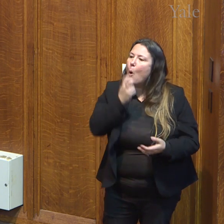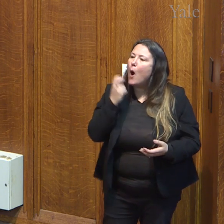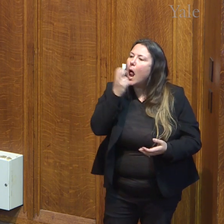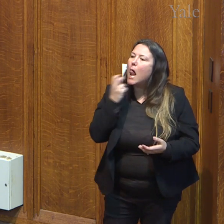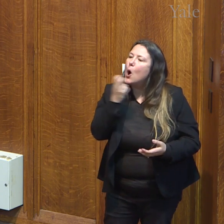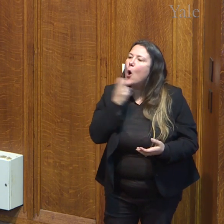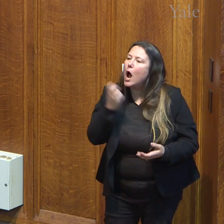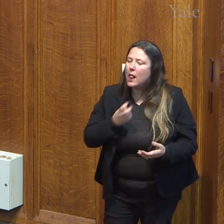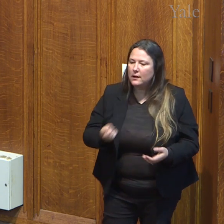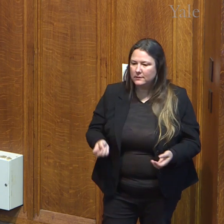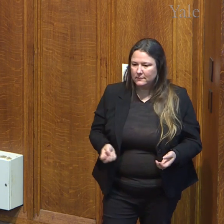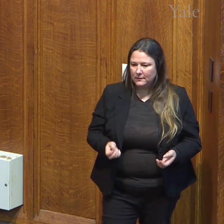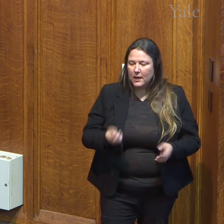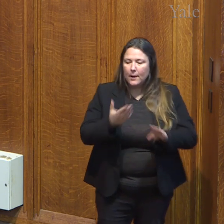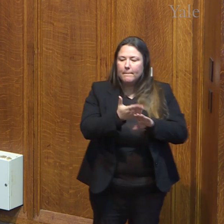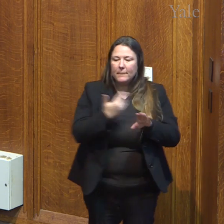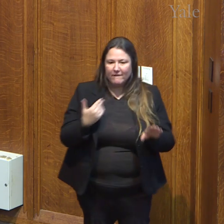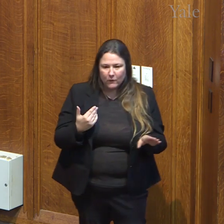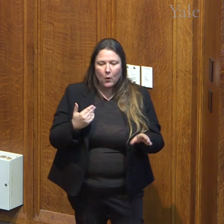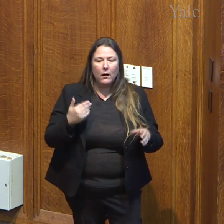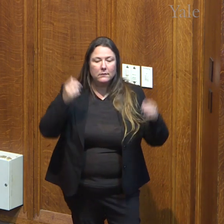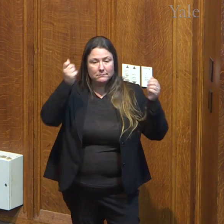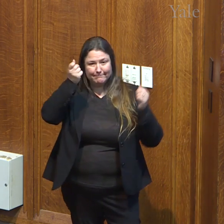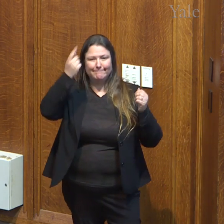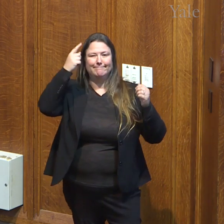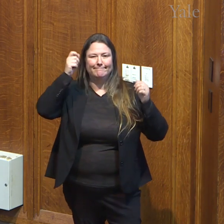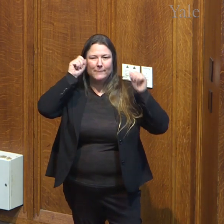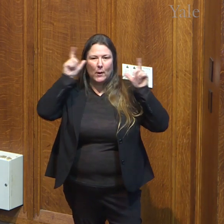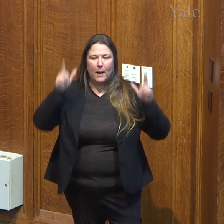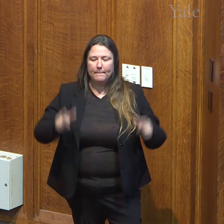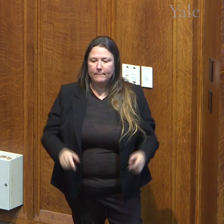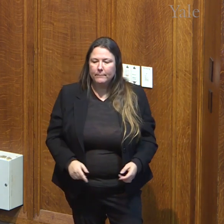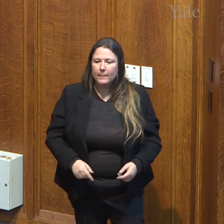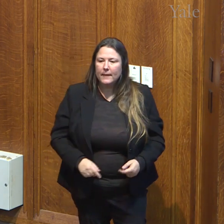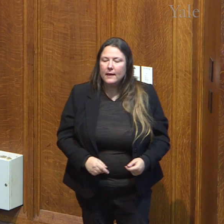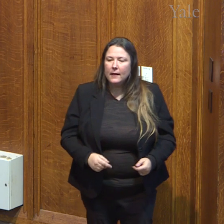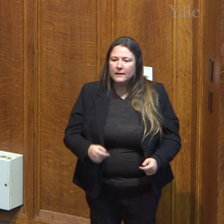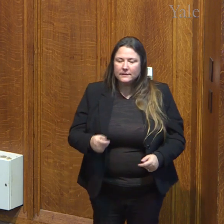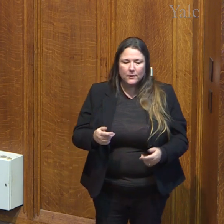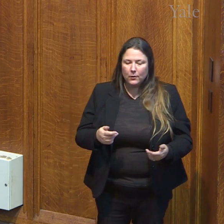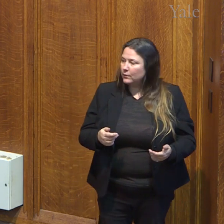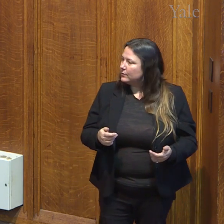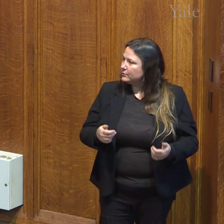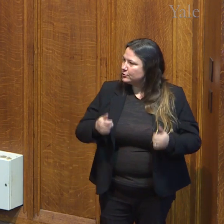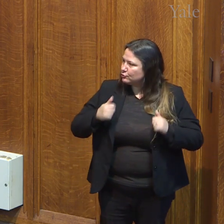in the centuries before the Enlightenment. These amounted to trials by ordeal, yielding considerable